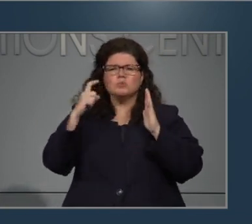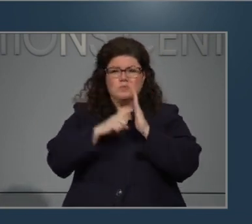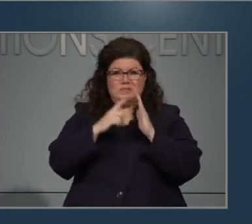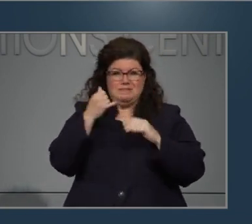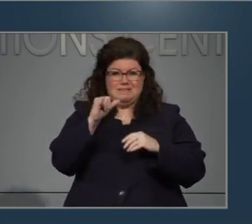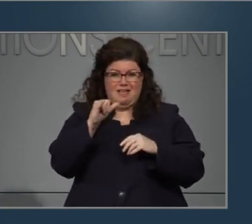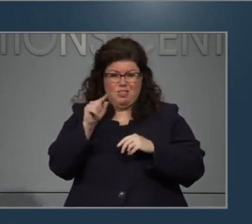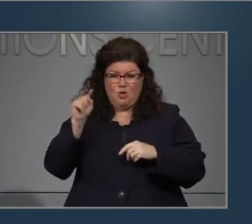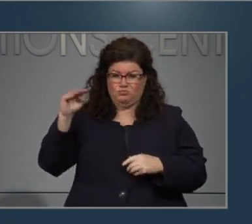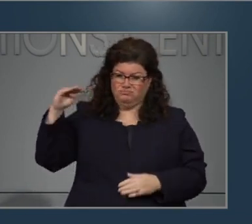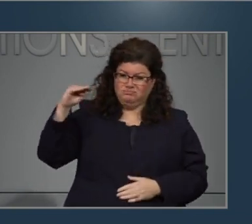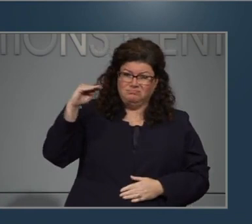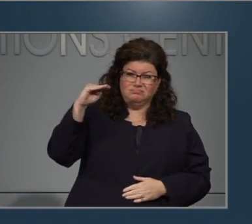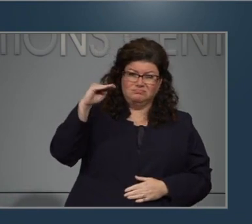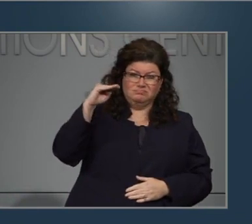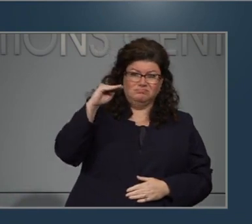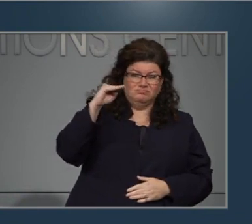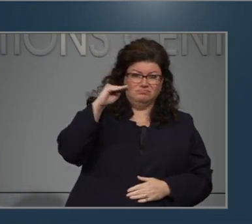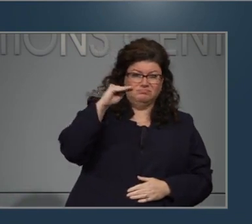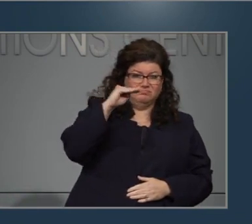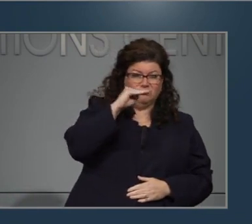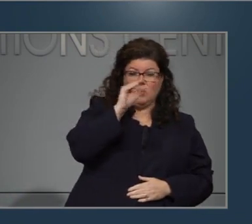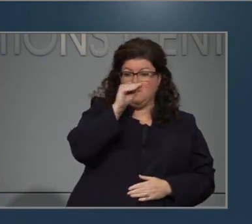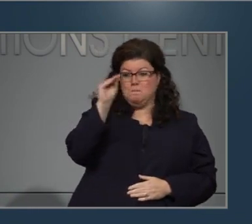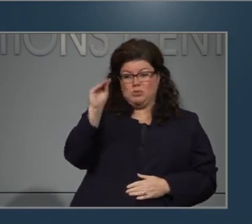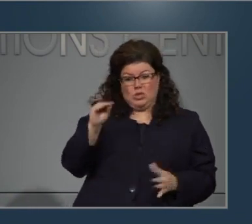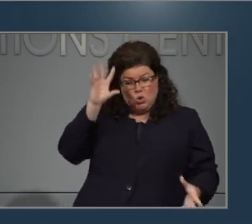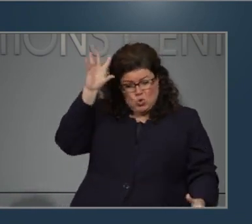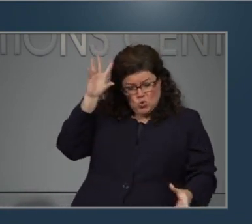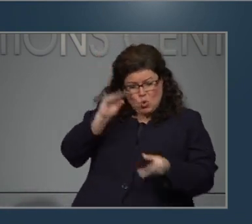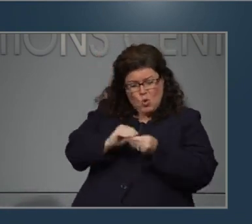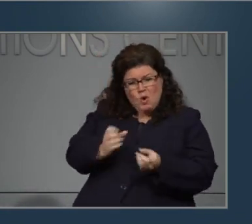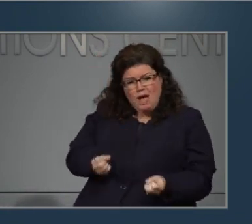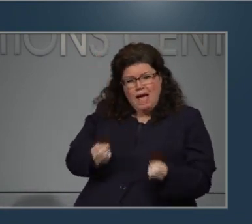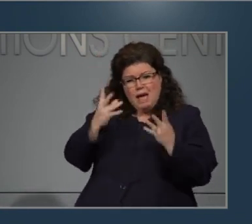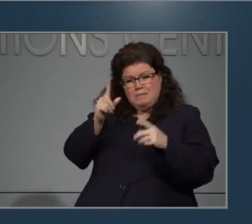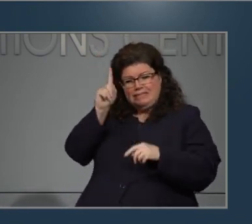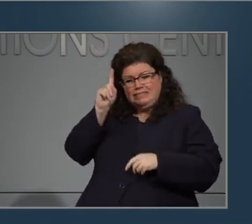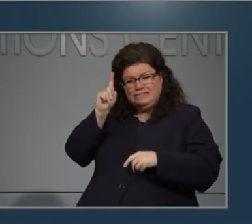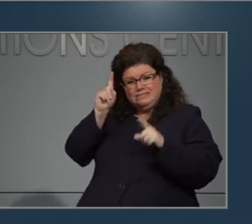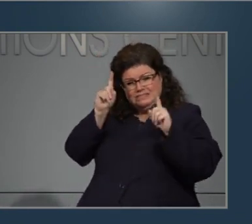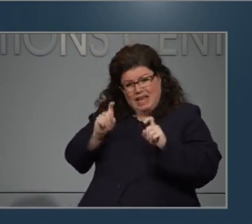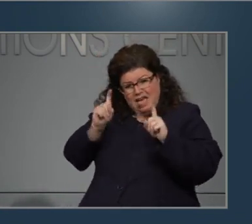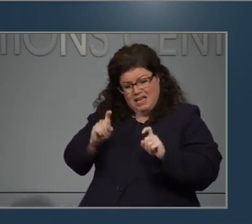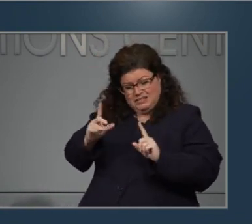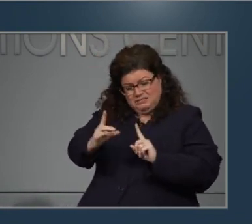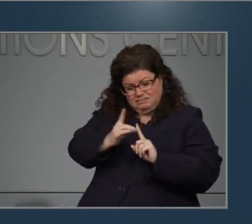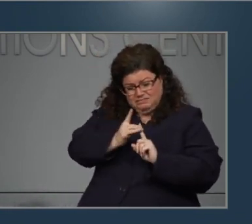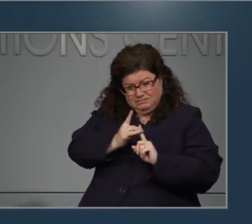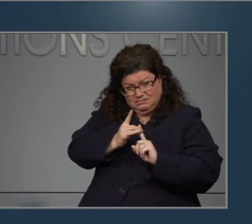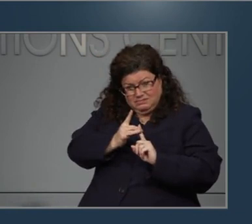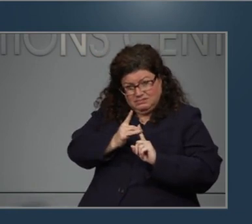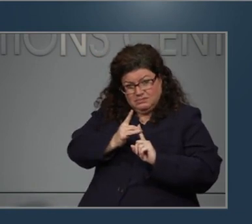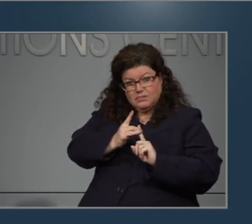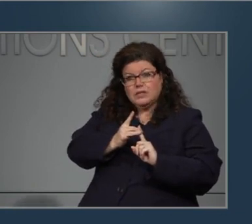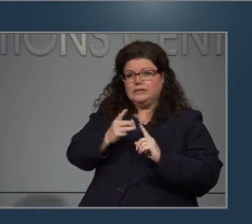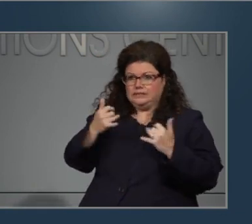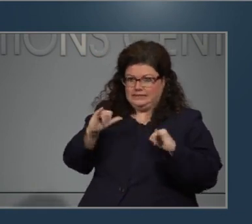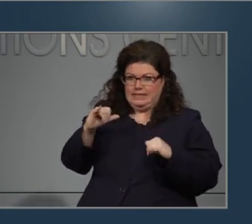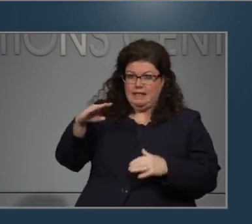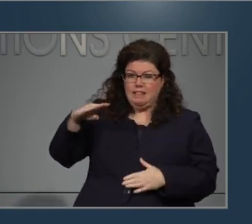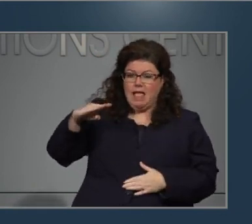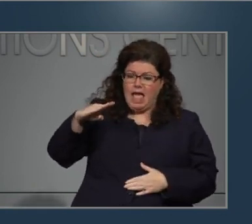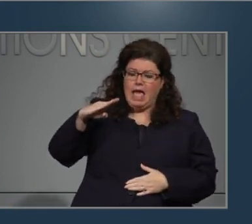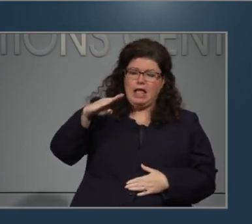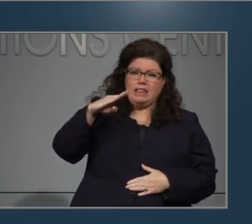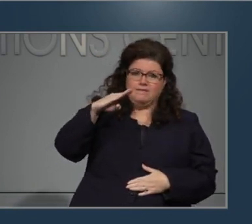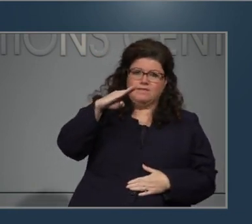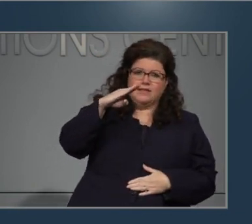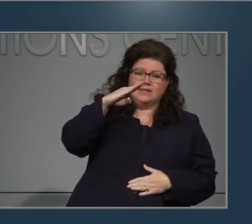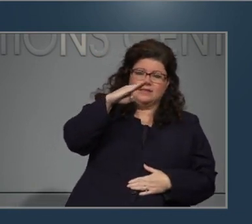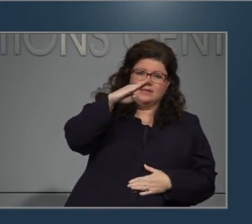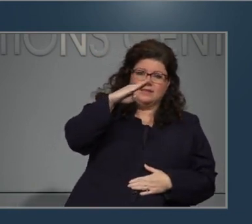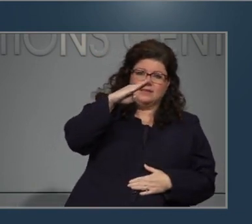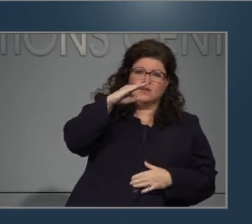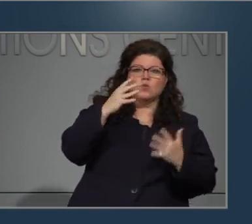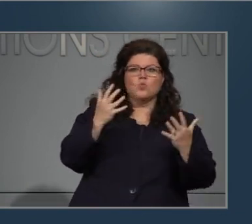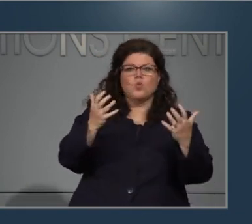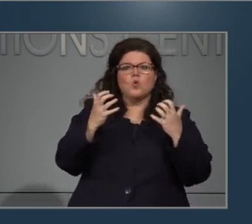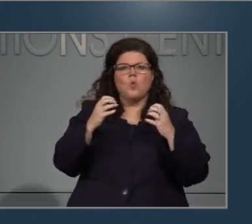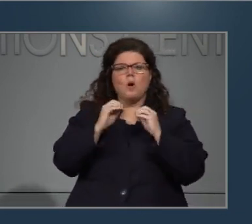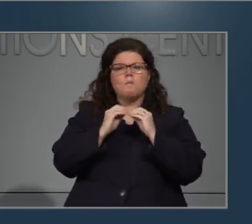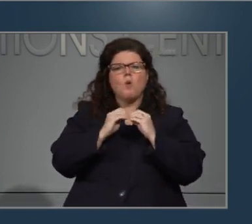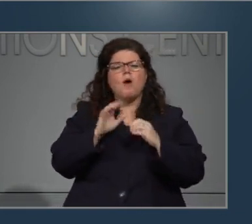I WANT TO A DRAW YOUR ATTENTION TO THE YELLOW LINE AND WHAT YOU CAN SEE IS THAT THE PERCENT OF TOTAL TESTS THAT ARE POSITIVE CONTINUES TO BE ELEVATED.